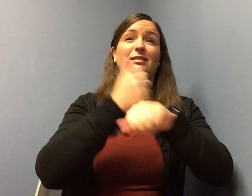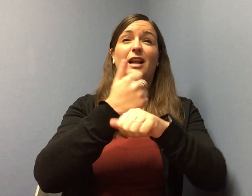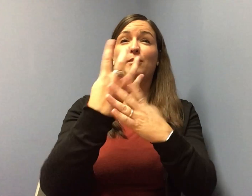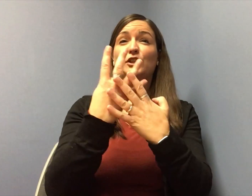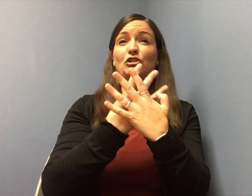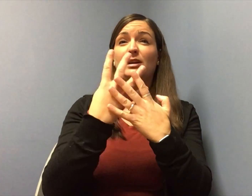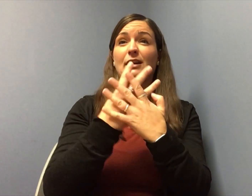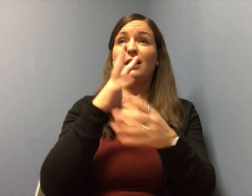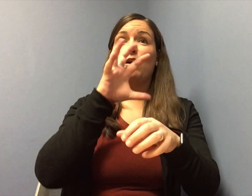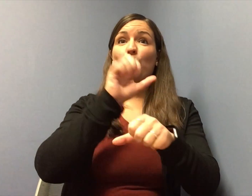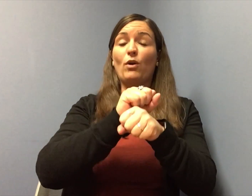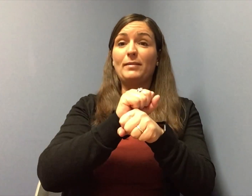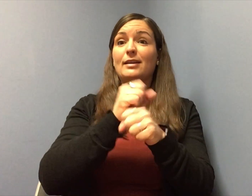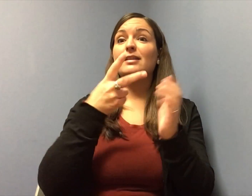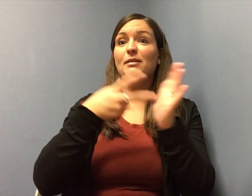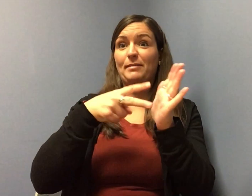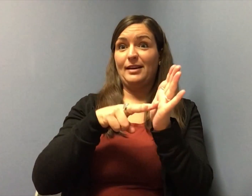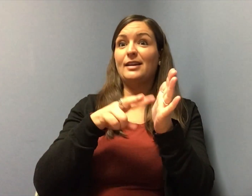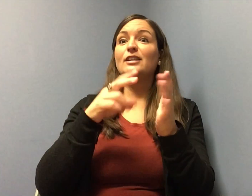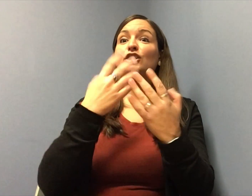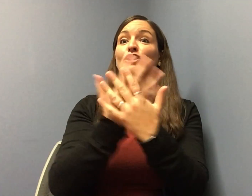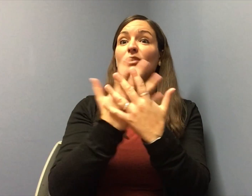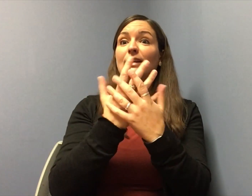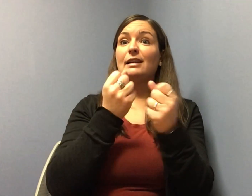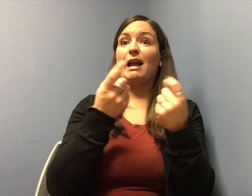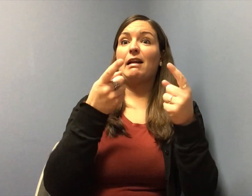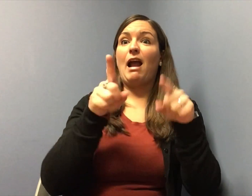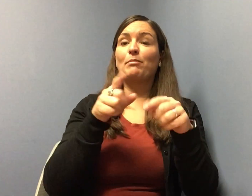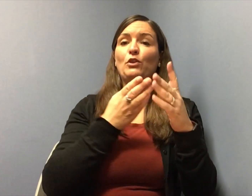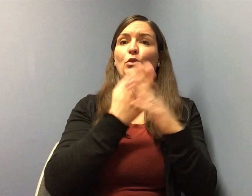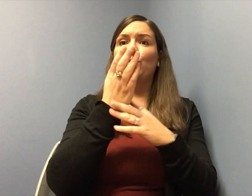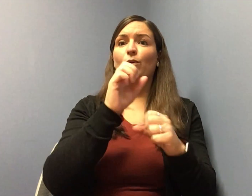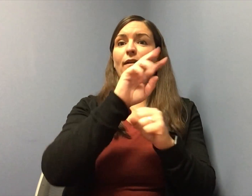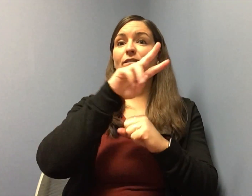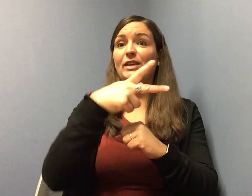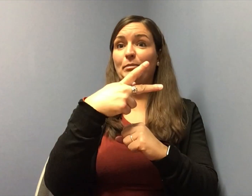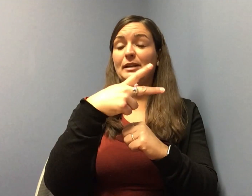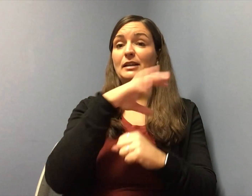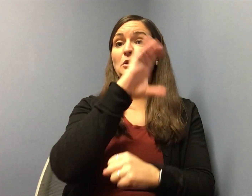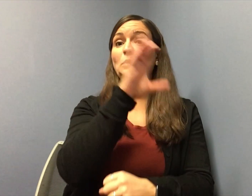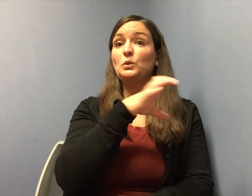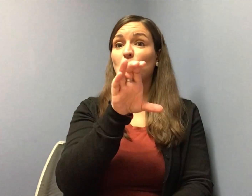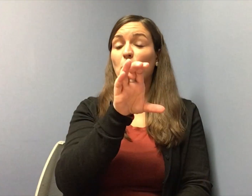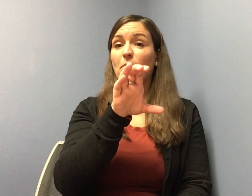to schedule a screening appointment. That screening will happen via VP or Zoom.